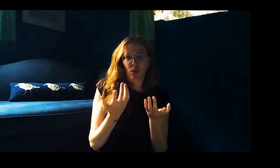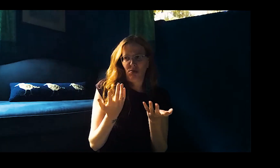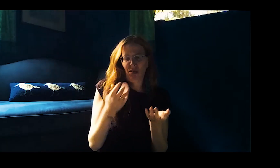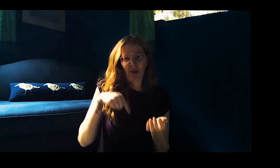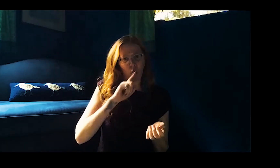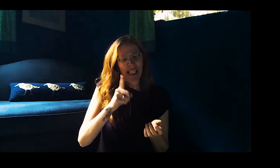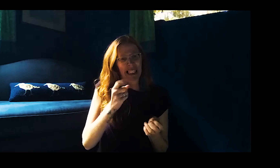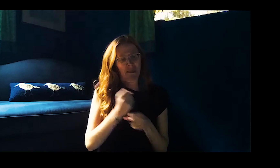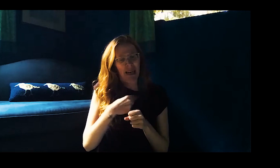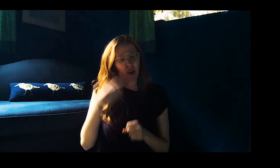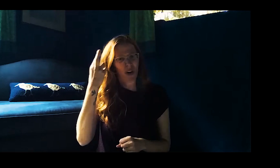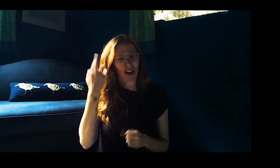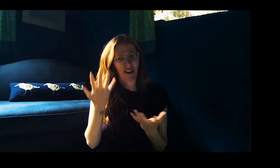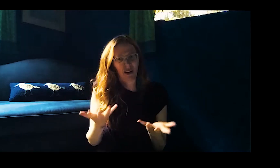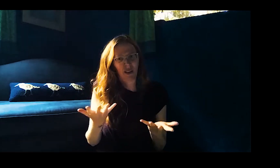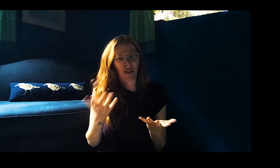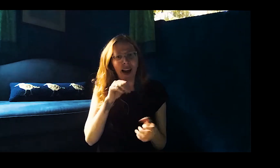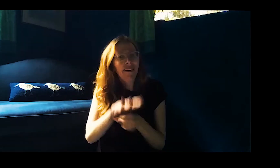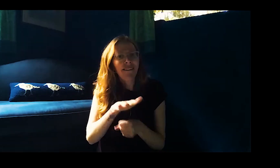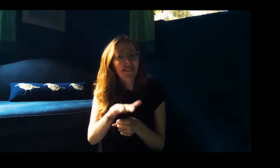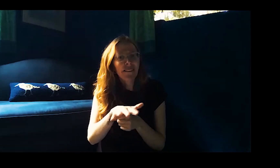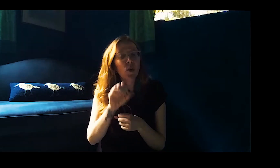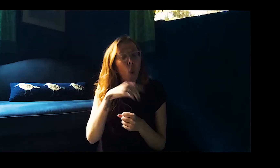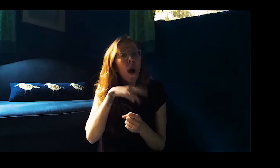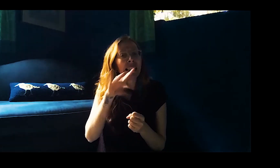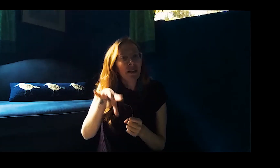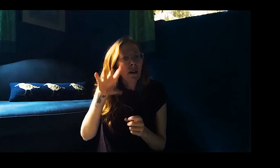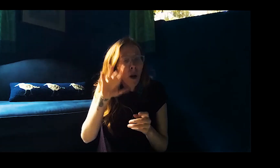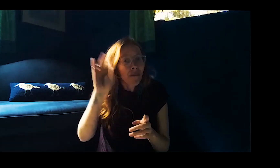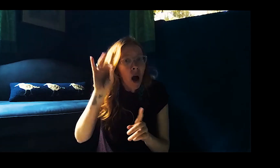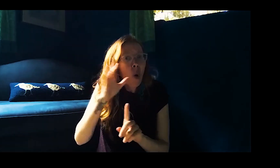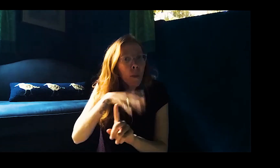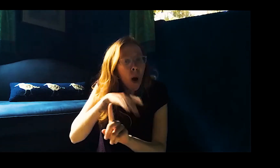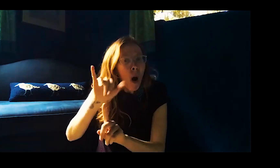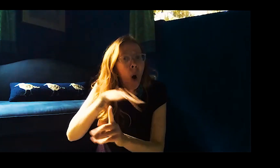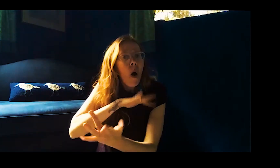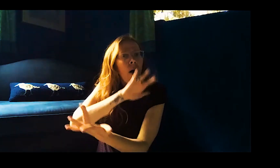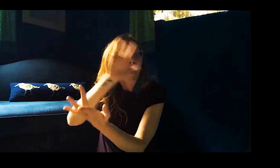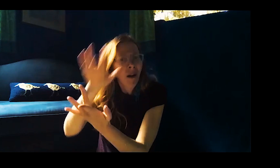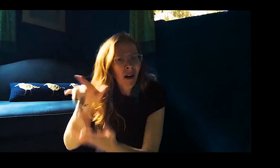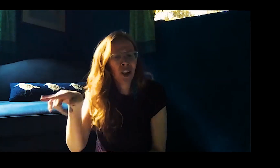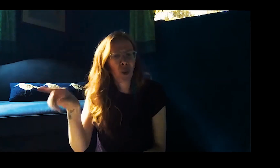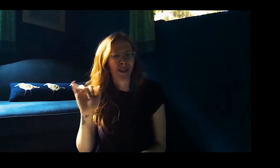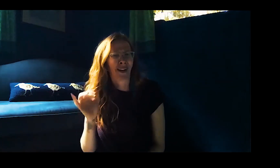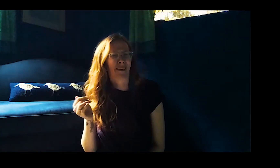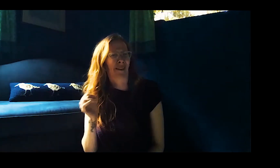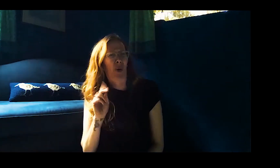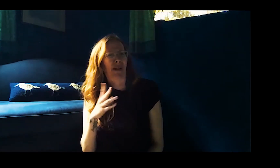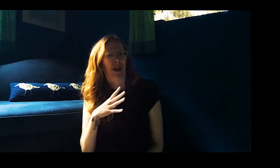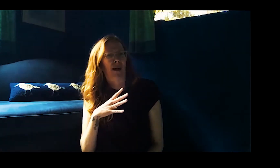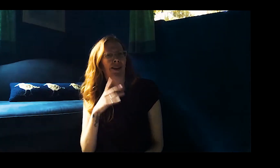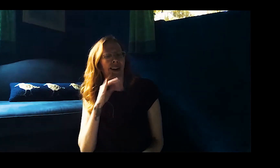so I found a photographer, and I reached out to her, and she was like, okay.